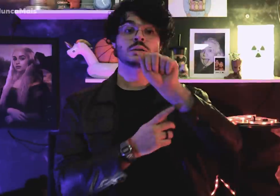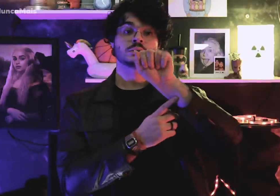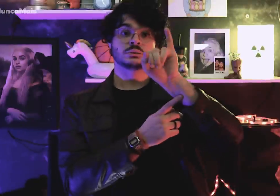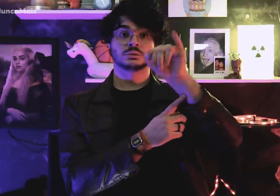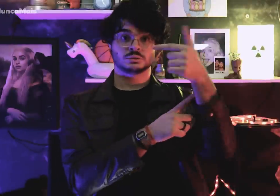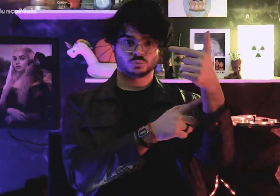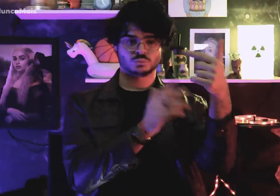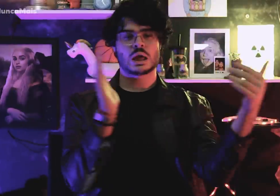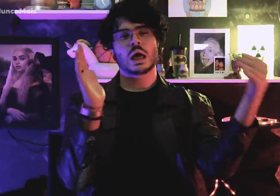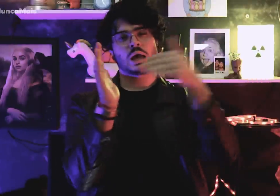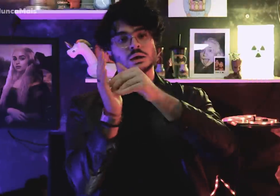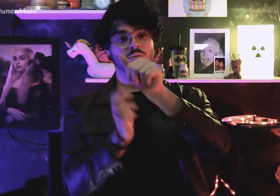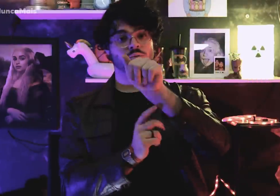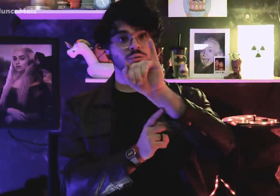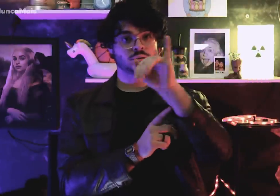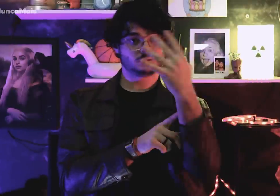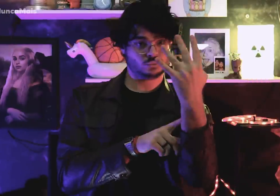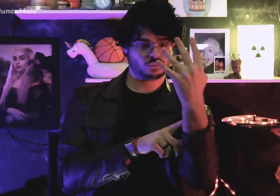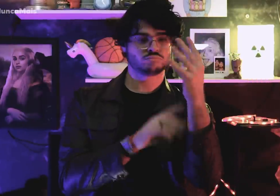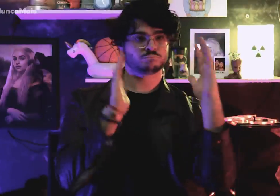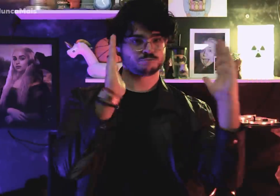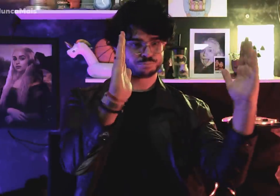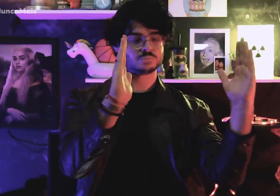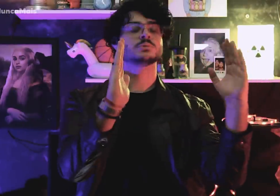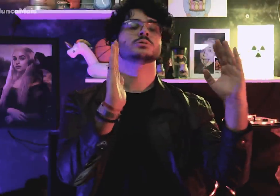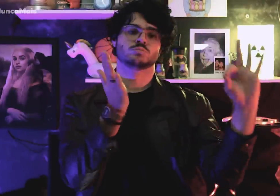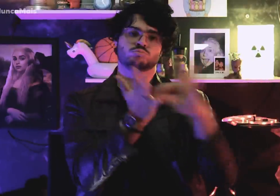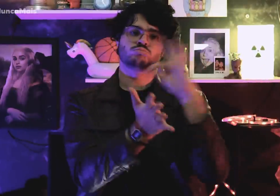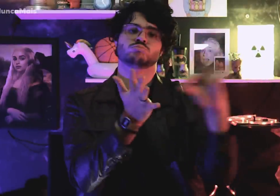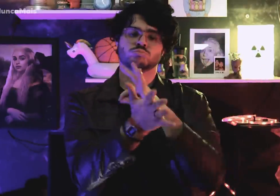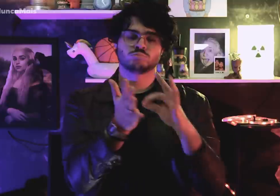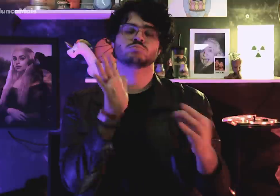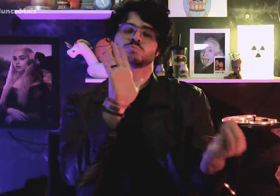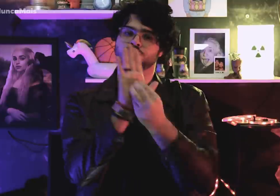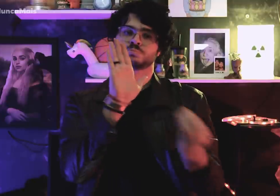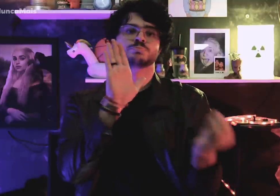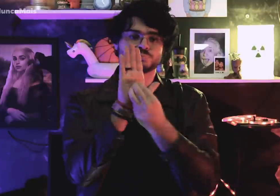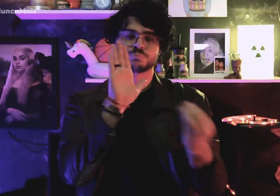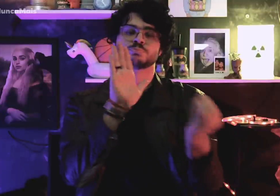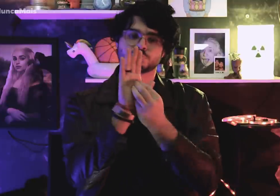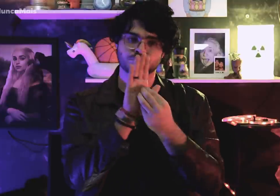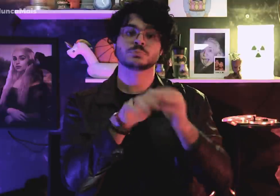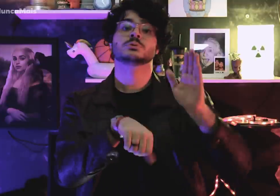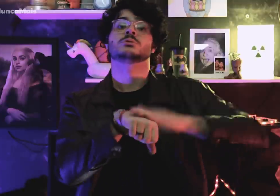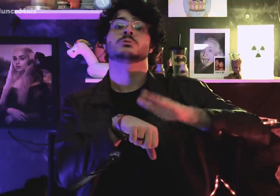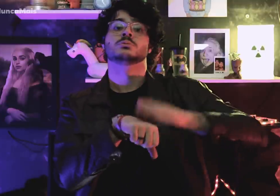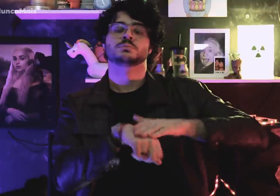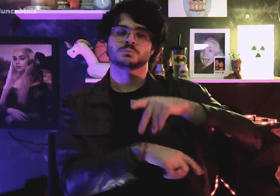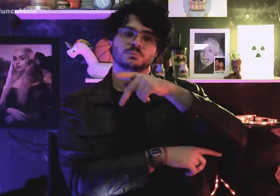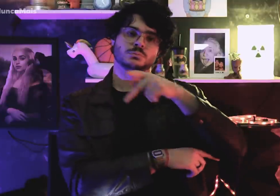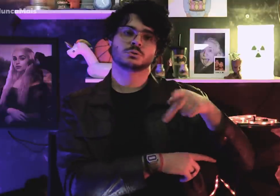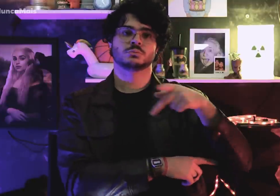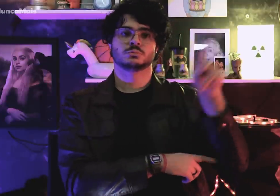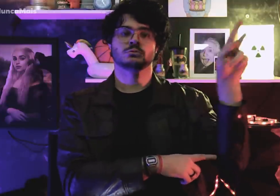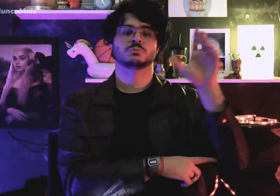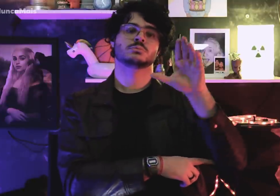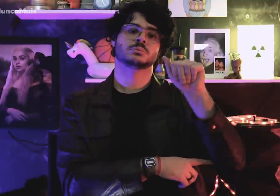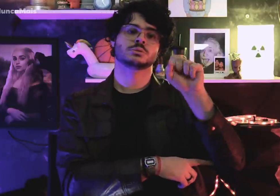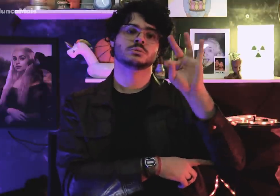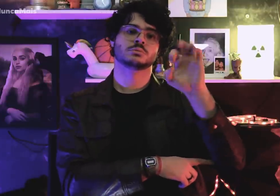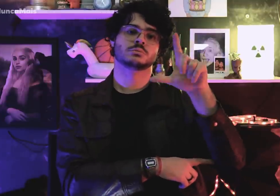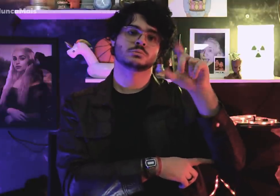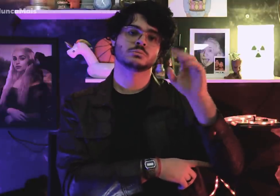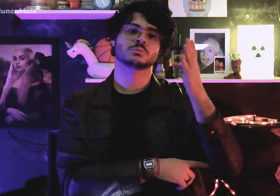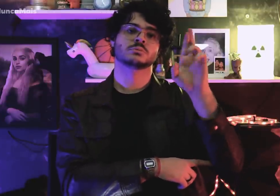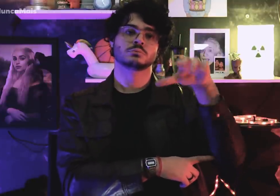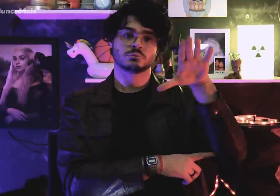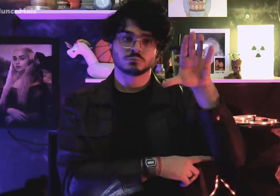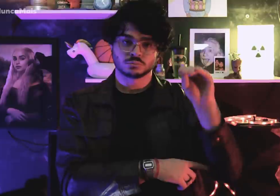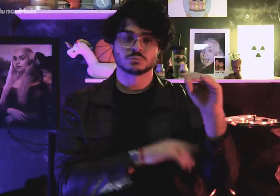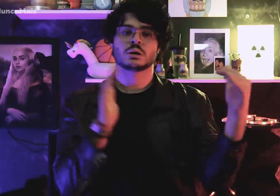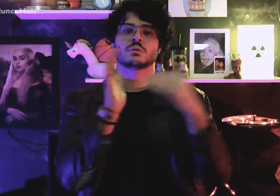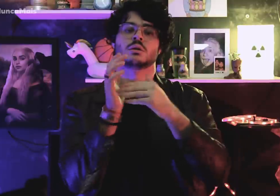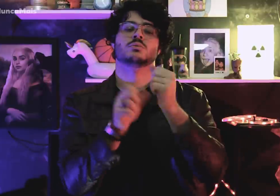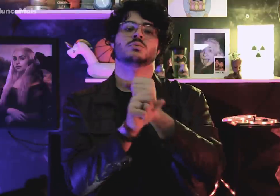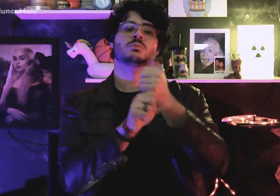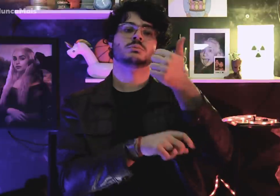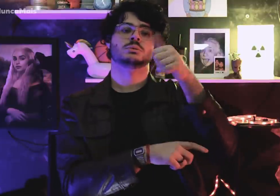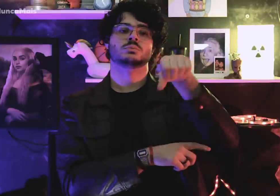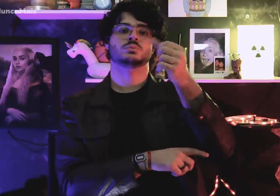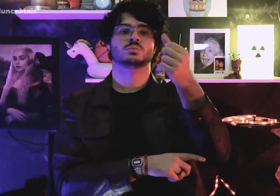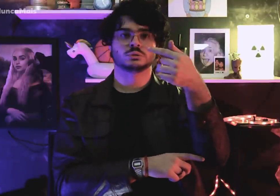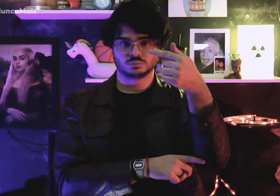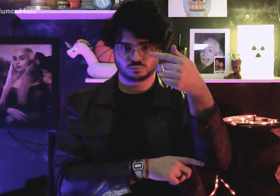From AI-2 to AI-4, they occurred during the Castelo Branco government until 1967.